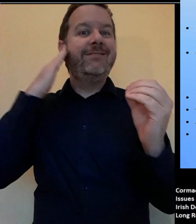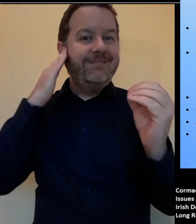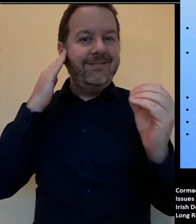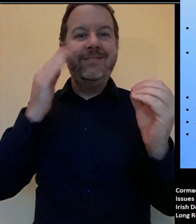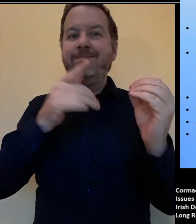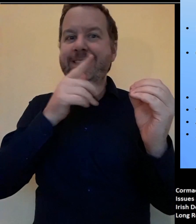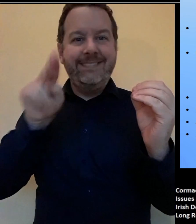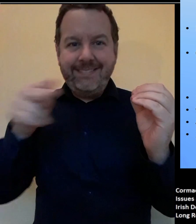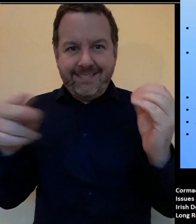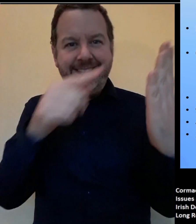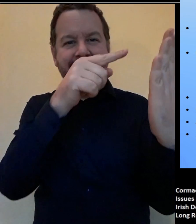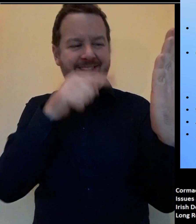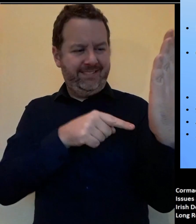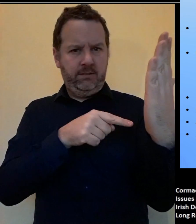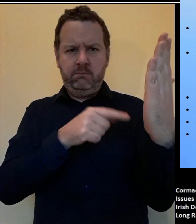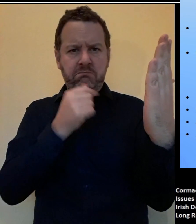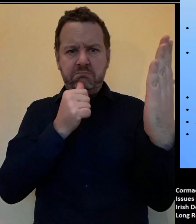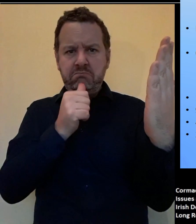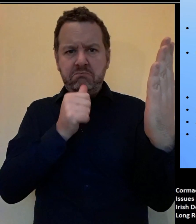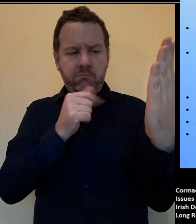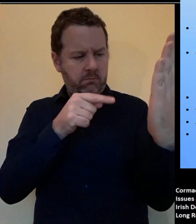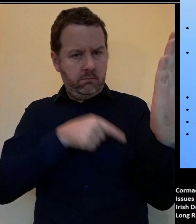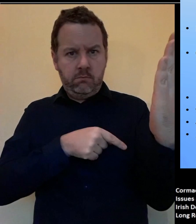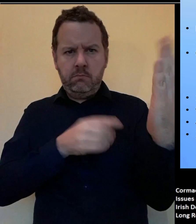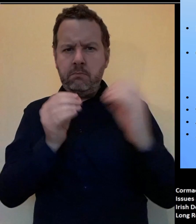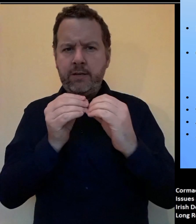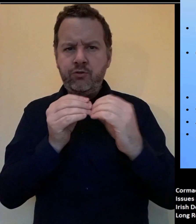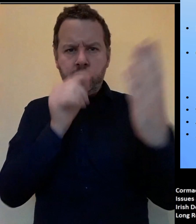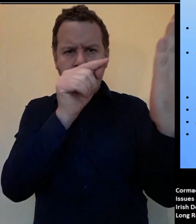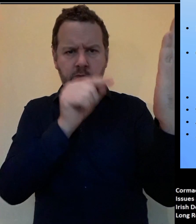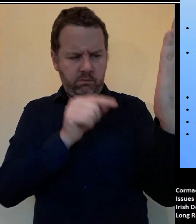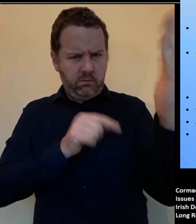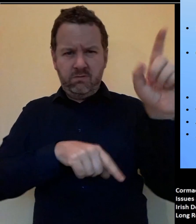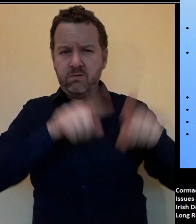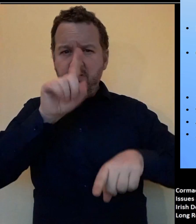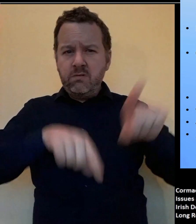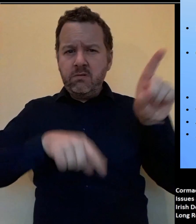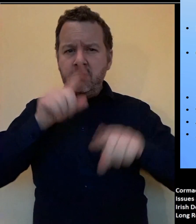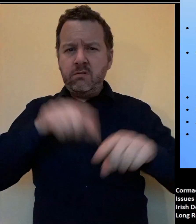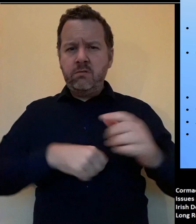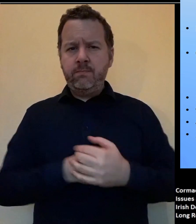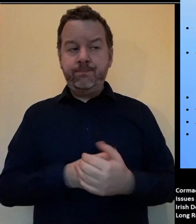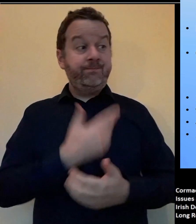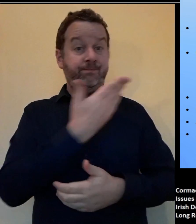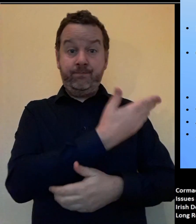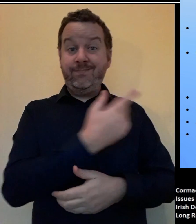His deafness and inability to speak is not recorded consistently, as we can see.